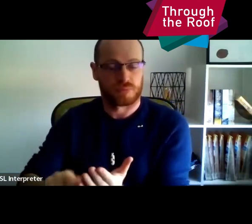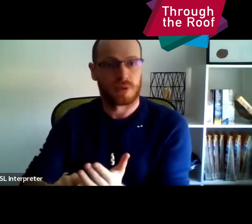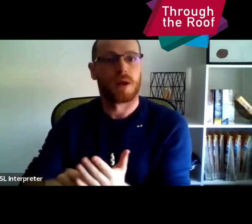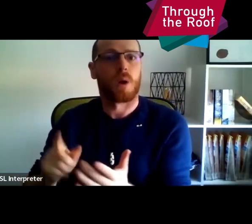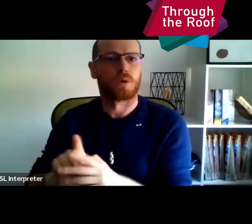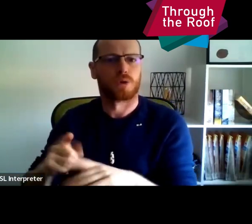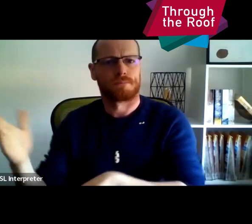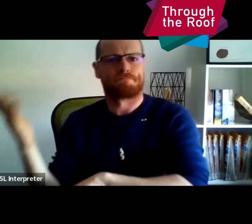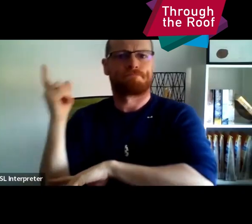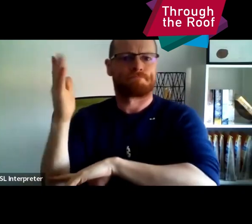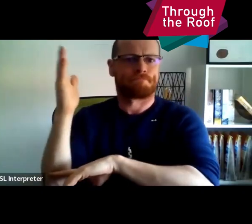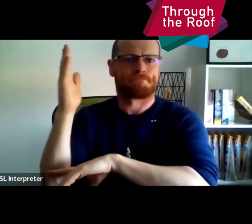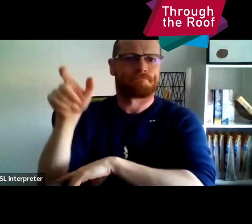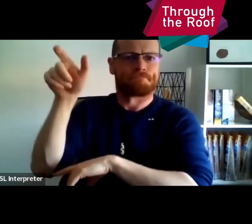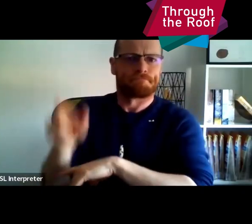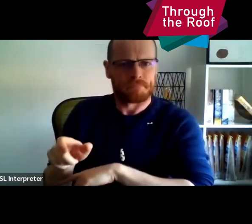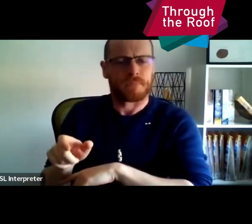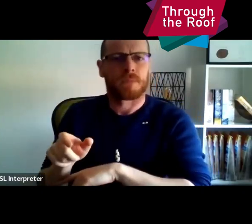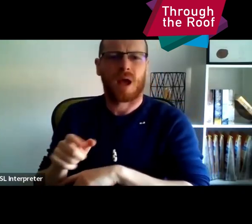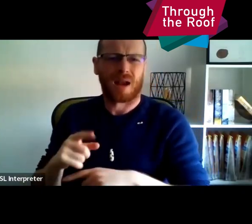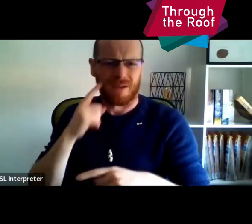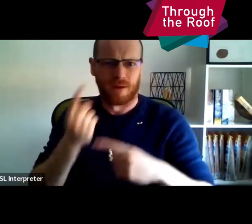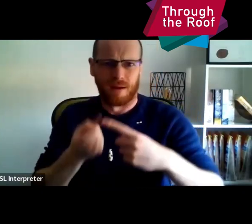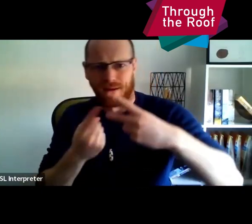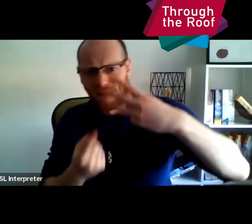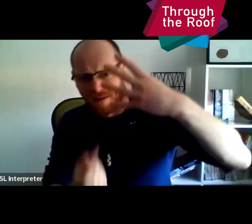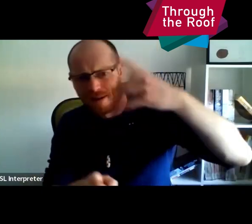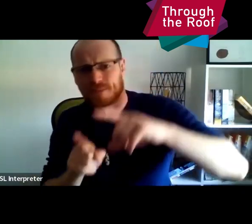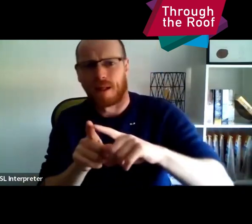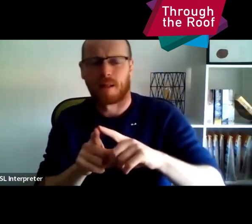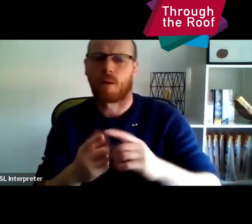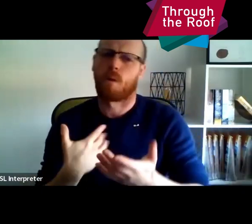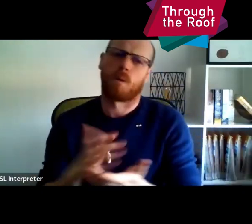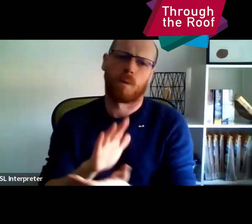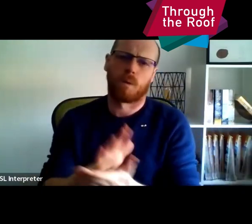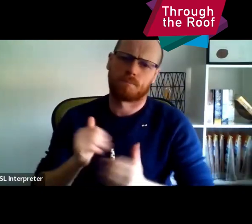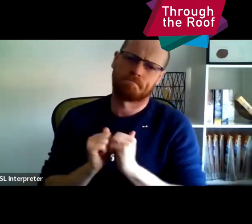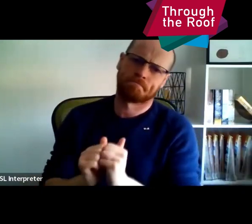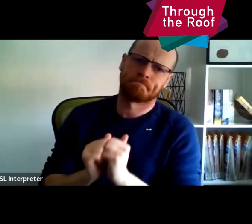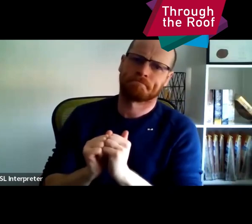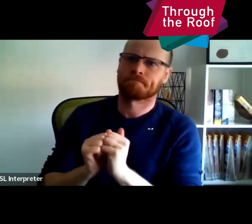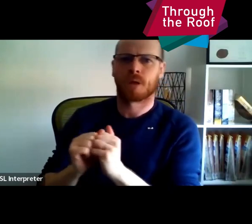but I'm delighted that she's here with us, and it's a privilege to welcome Naomi to